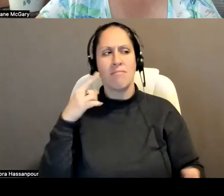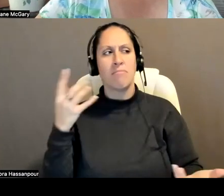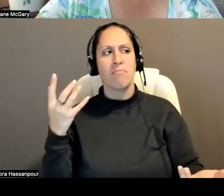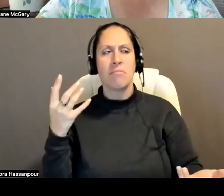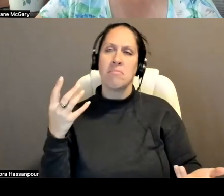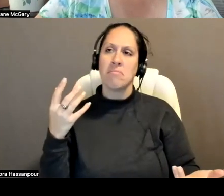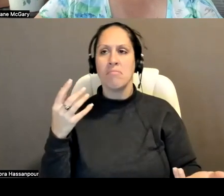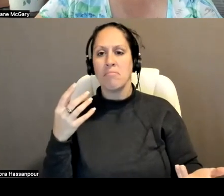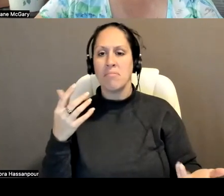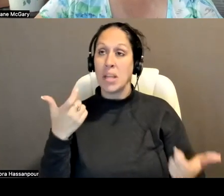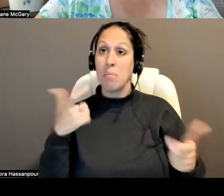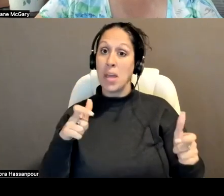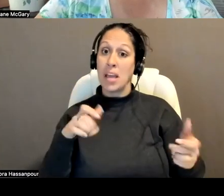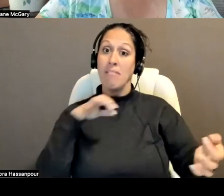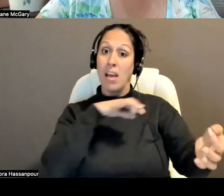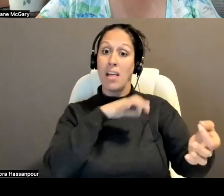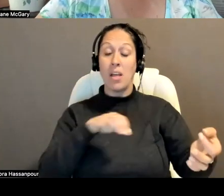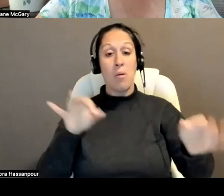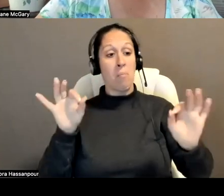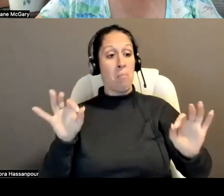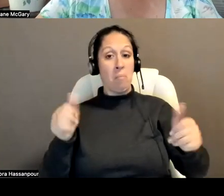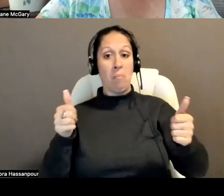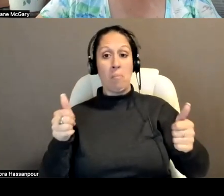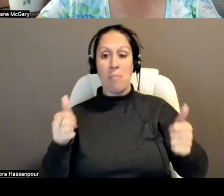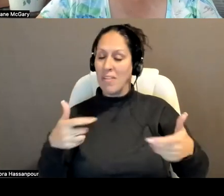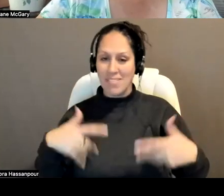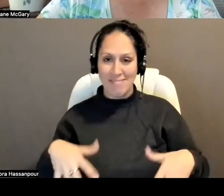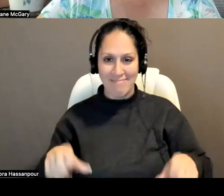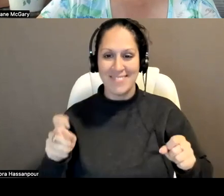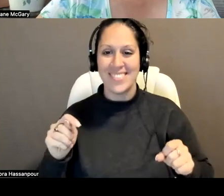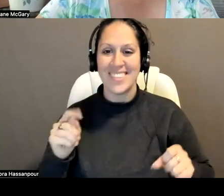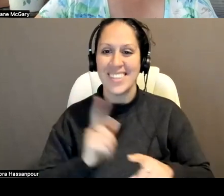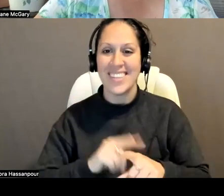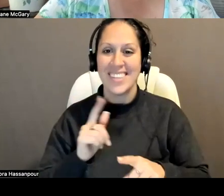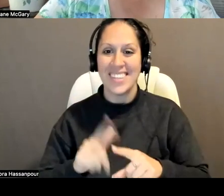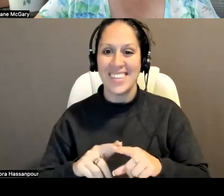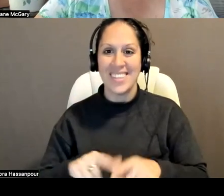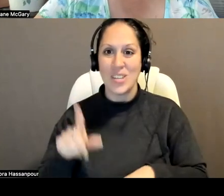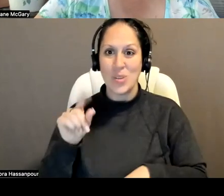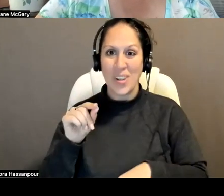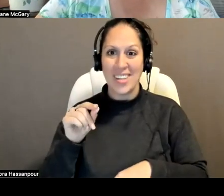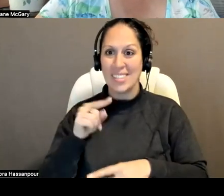a kid, "A big violin. Okay." And then 20 something years later, I'm here,